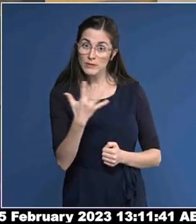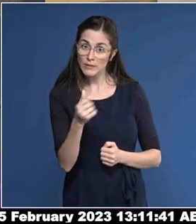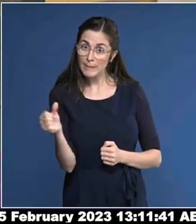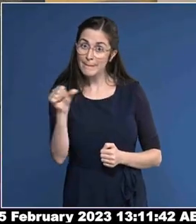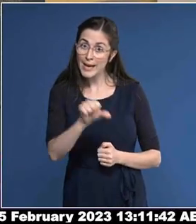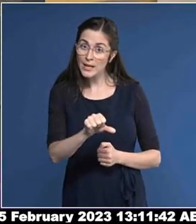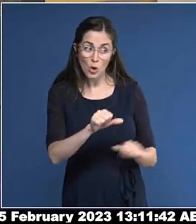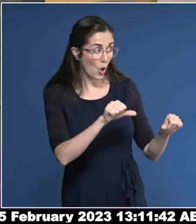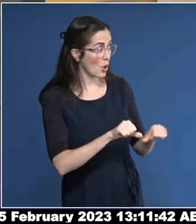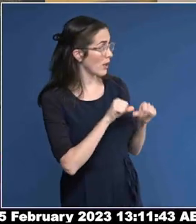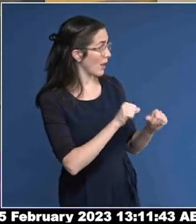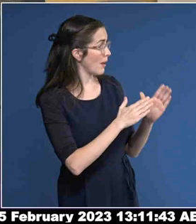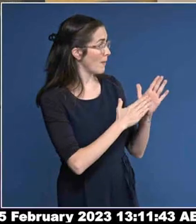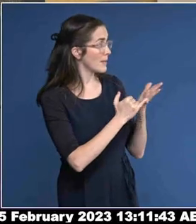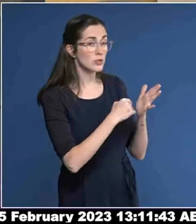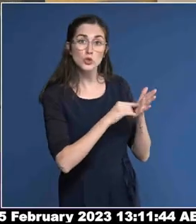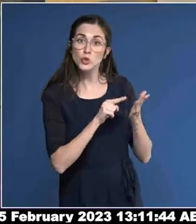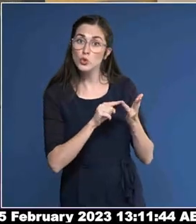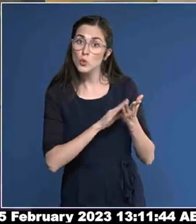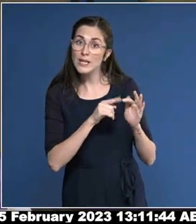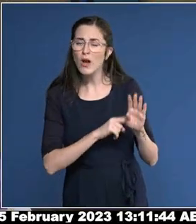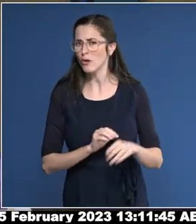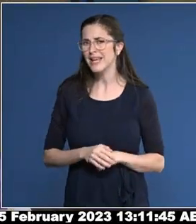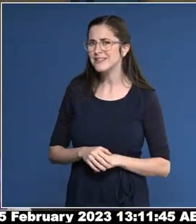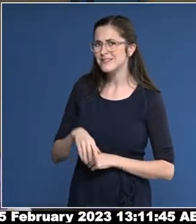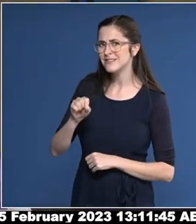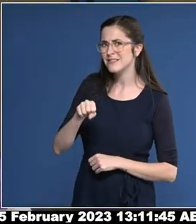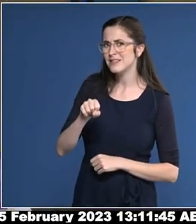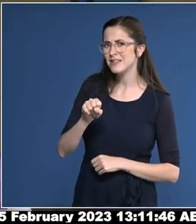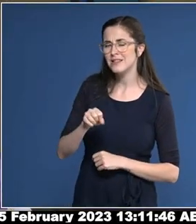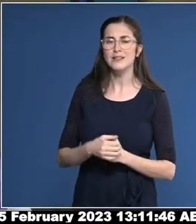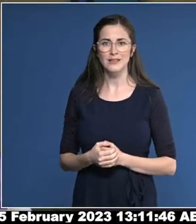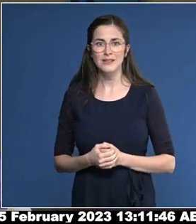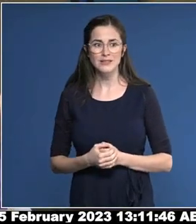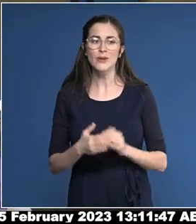I hope that's enough time. CHAIR: And in that time, Ms Toohey, take advantage of the opportunity to relax.